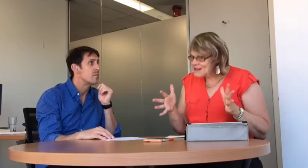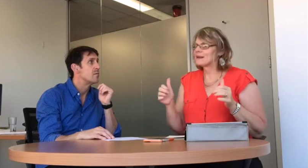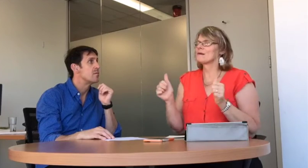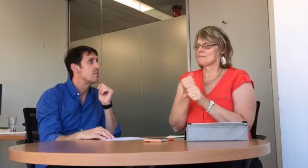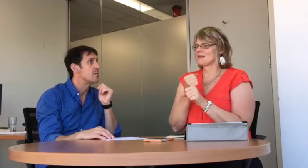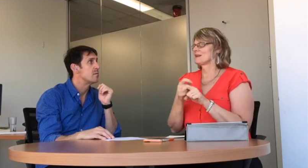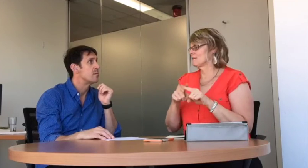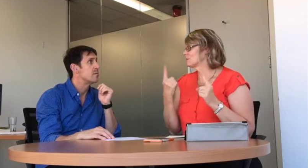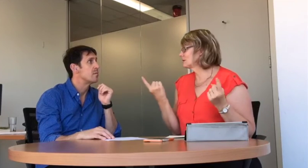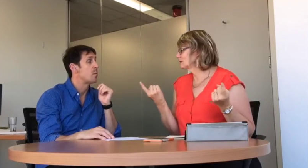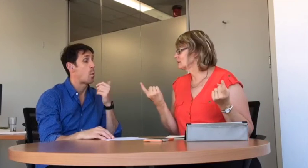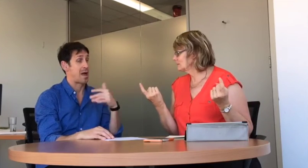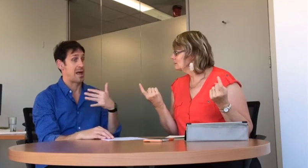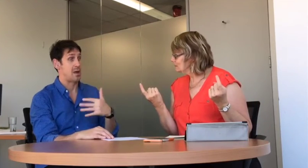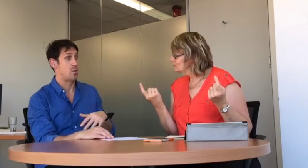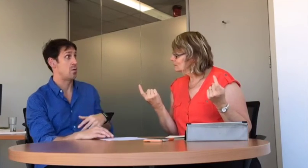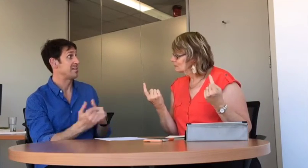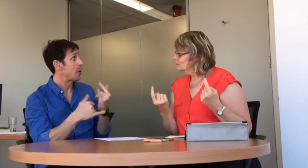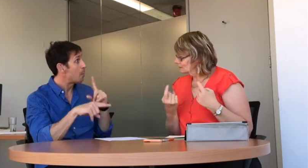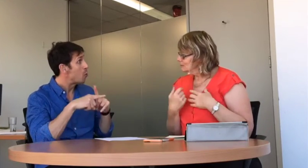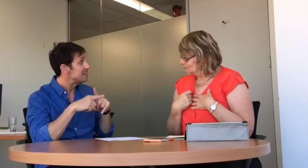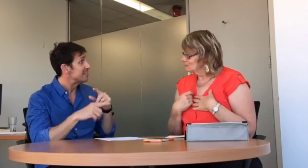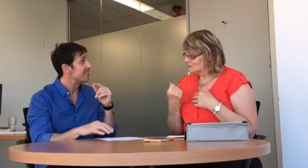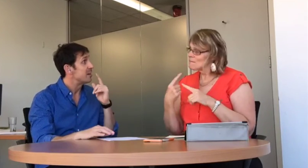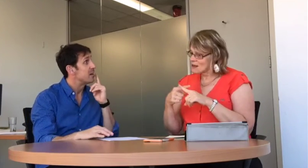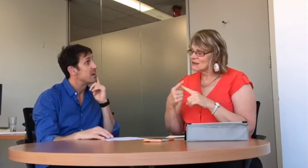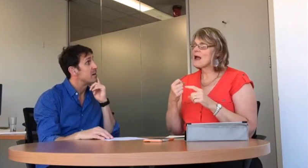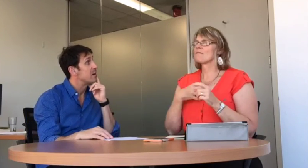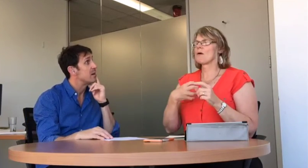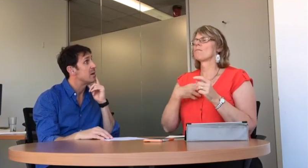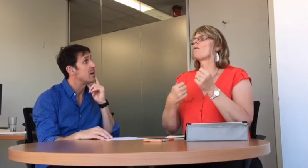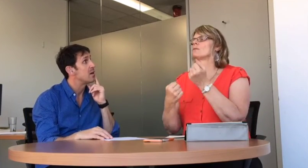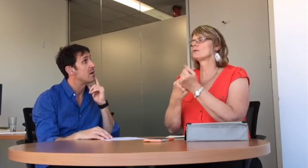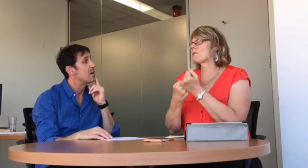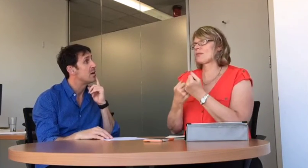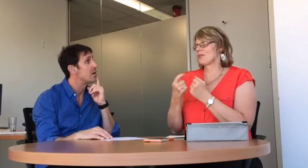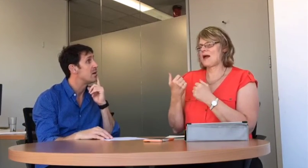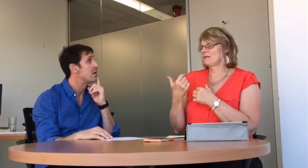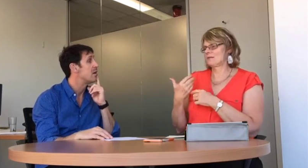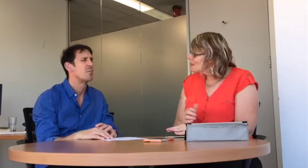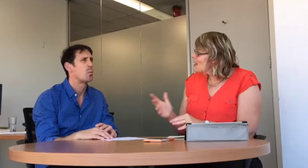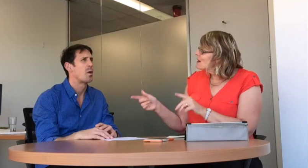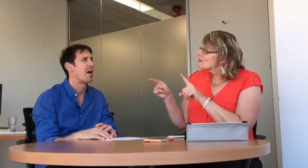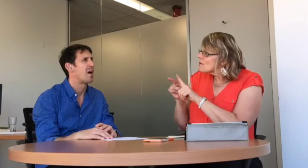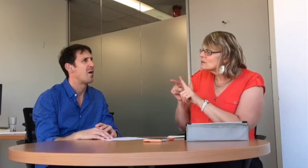who have received NDIS funding, and it has made a difference for them in a positive way.